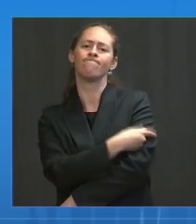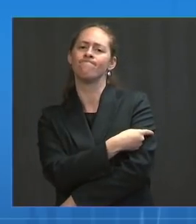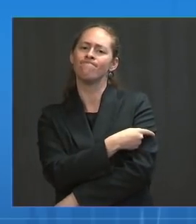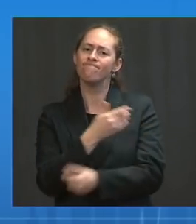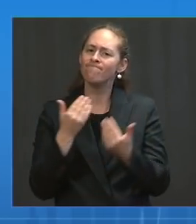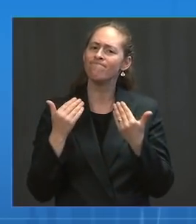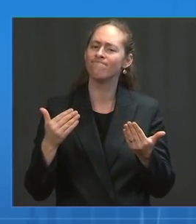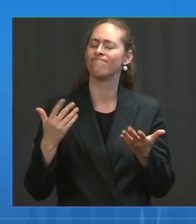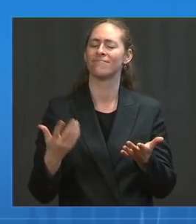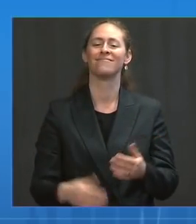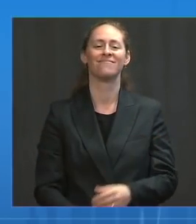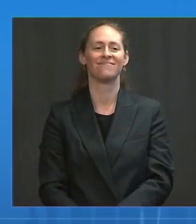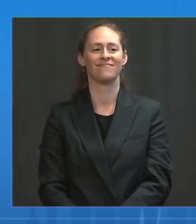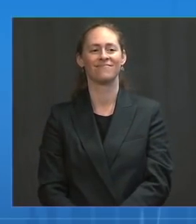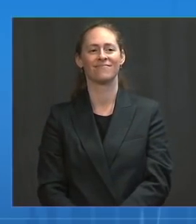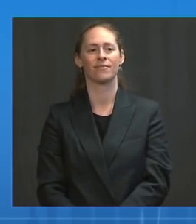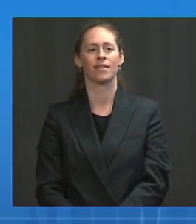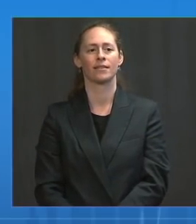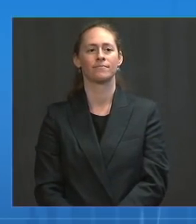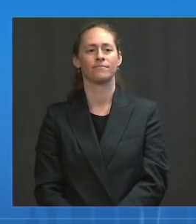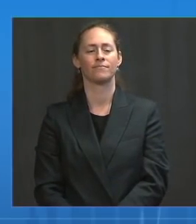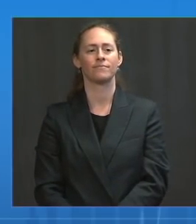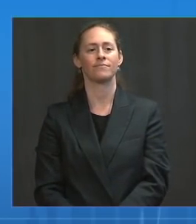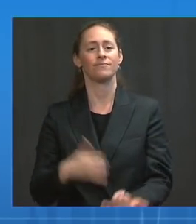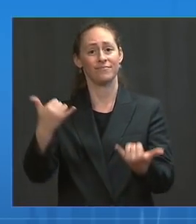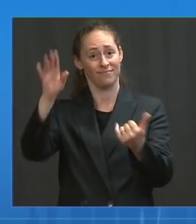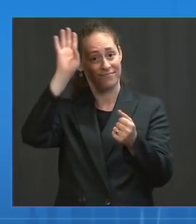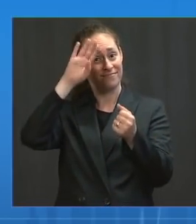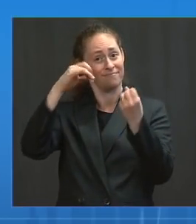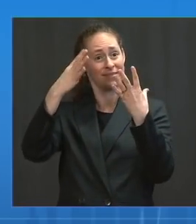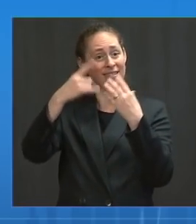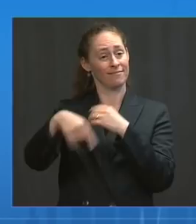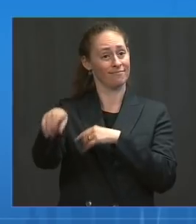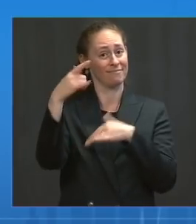Now we know that most people who are not yet vaccinated still have to make up their mind.